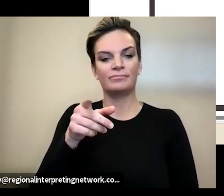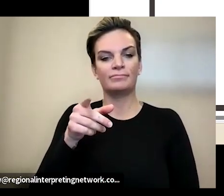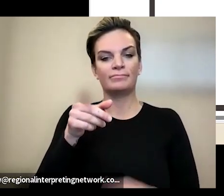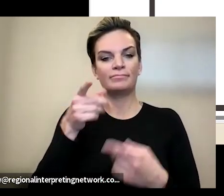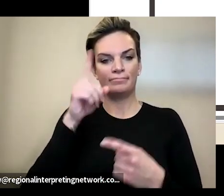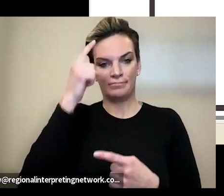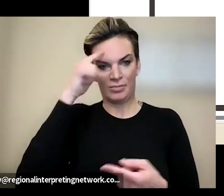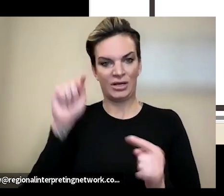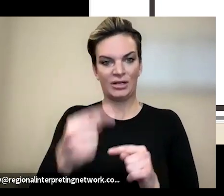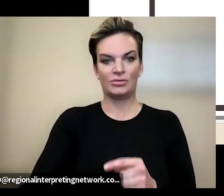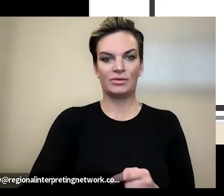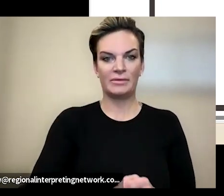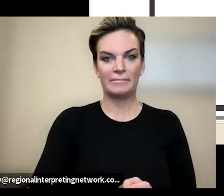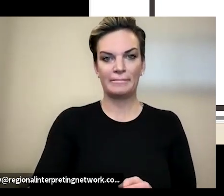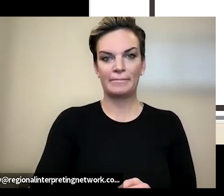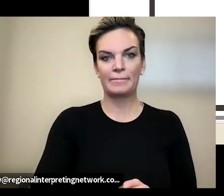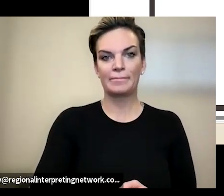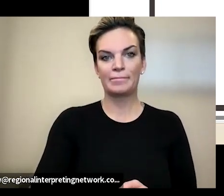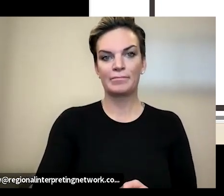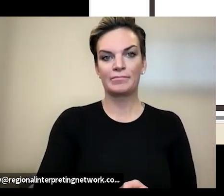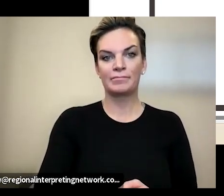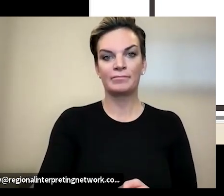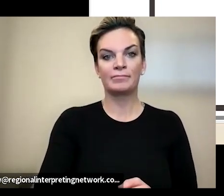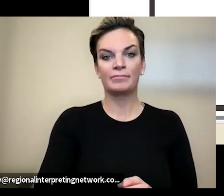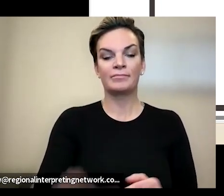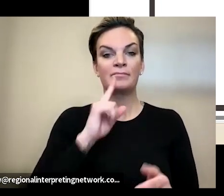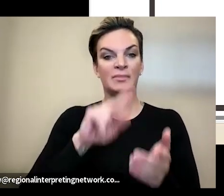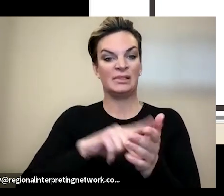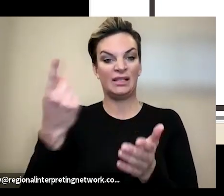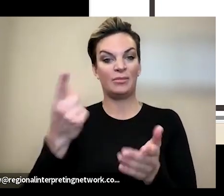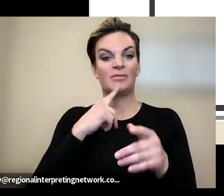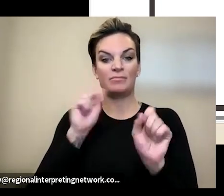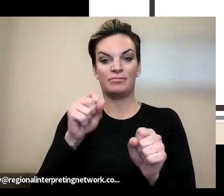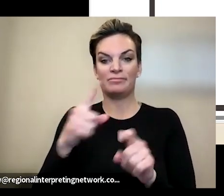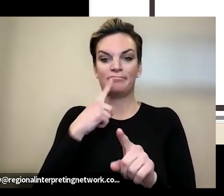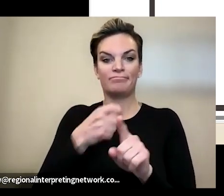two-fold increased risk of developing acquired hypothyroidism pituitary dysfunction or disorders